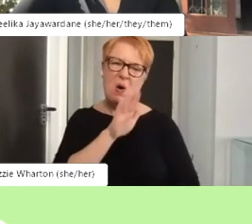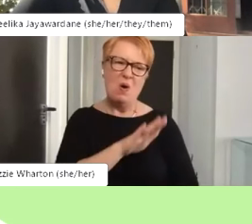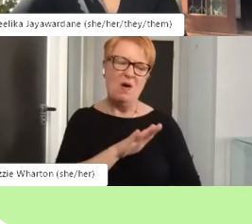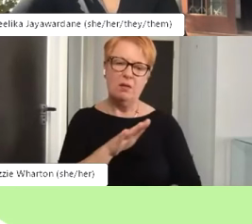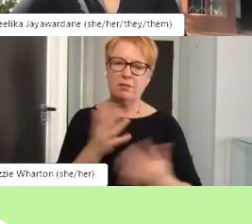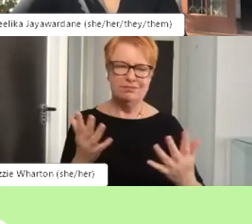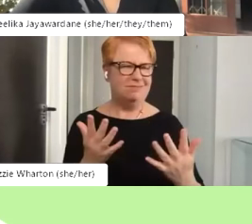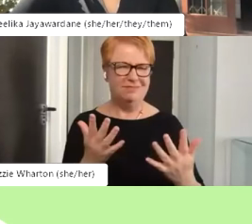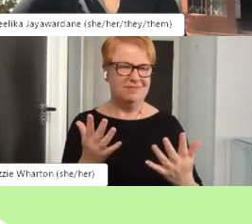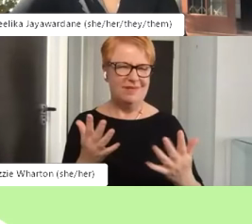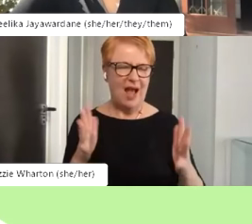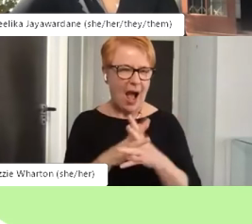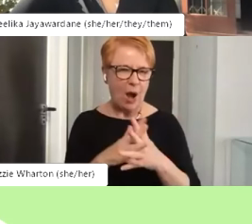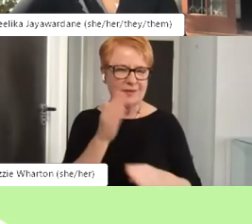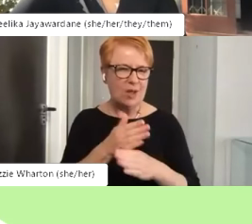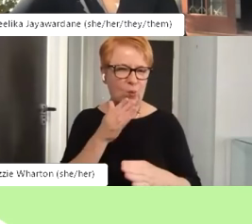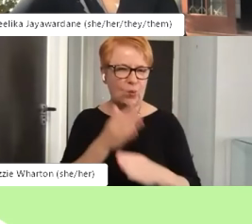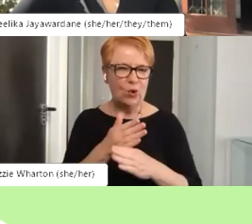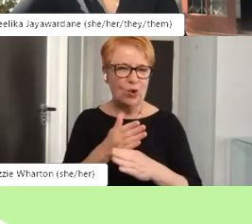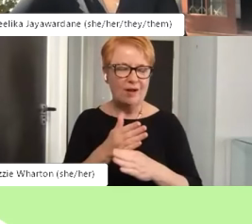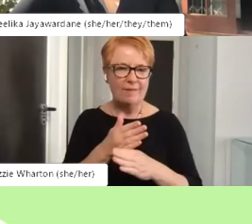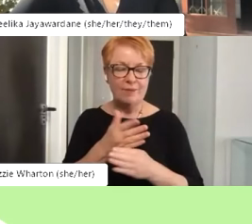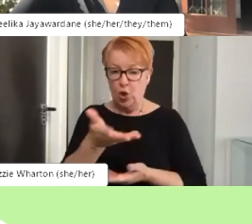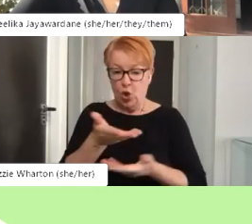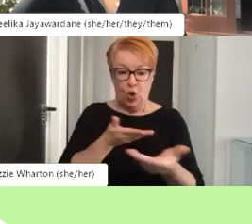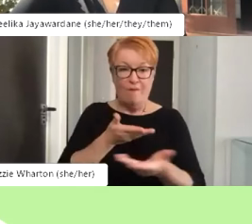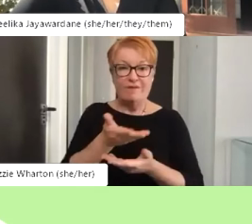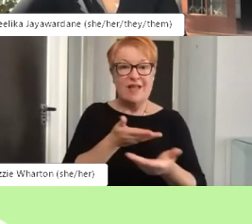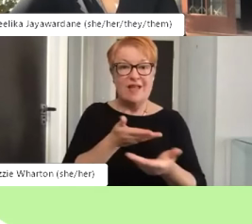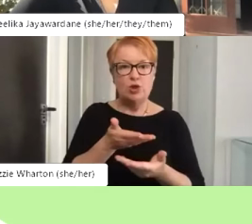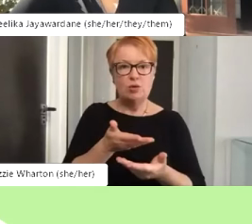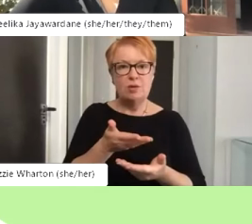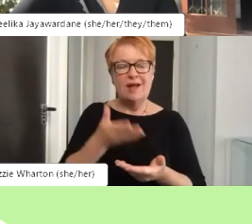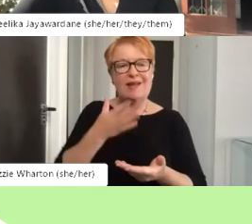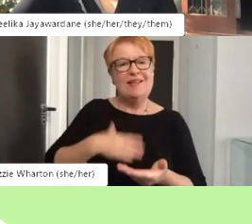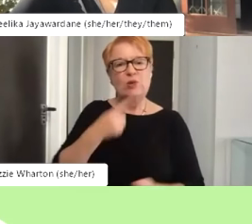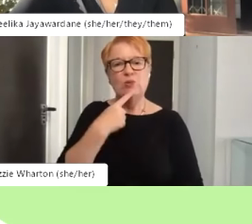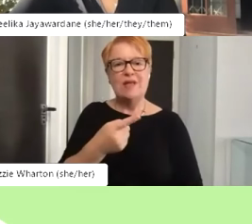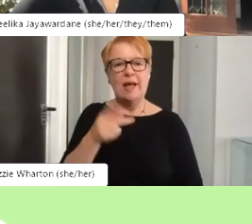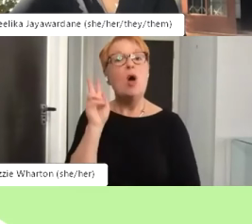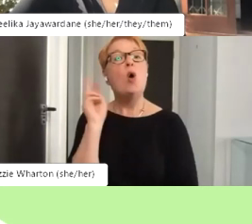So yes, the conversation does not have to stop at quote, “we've drawn attention to X”.